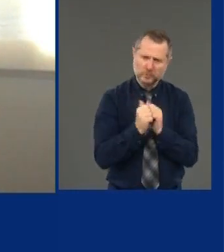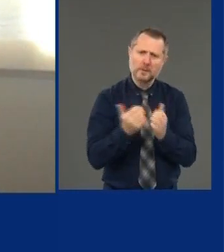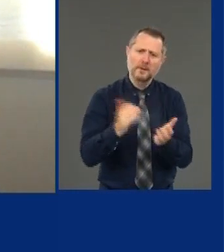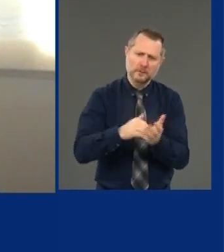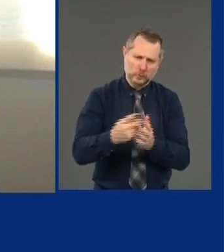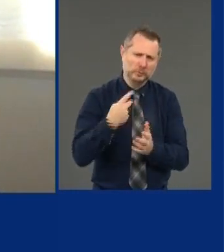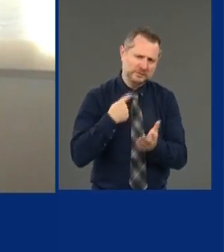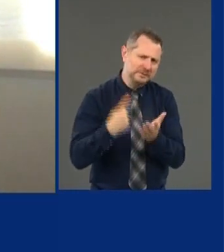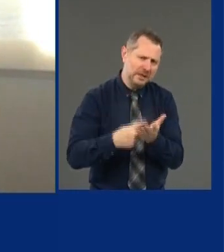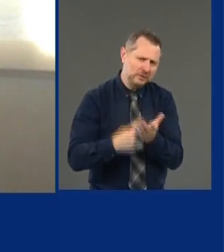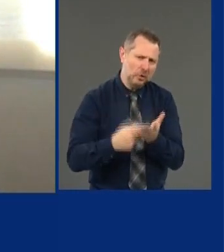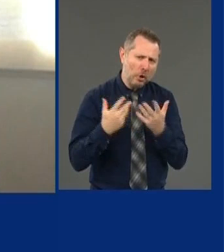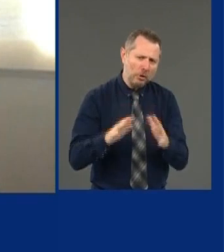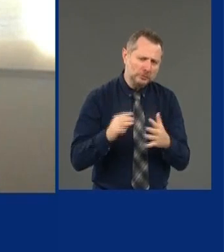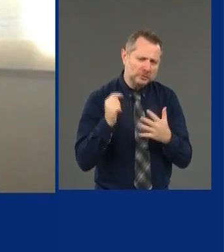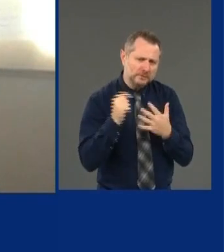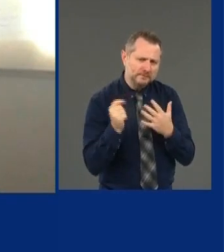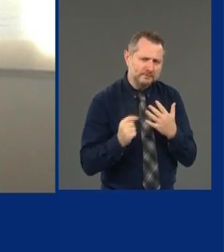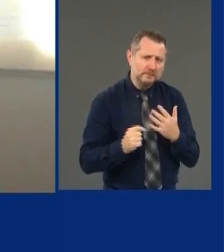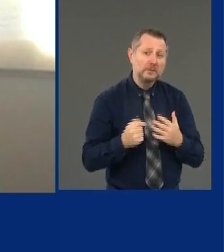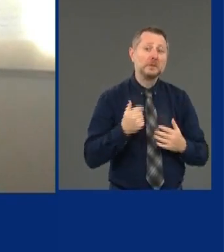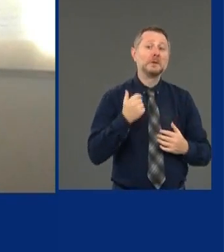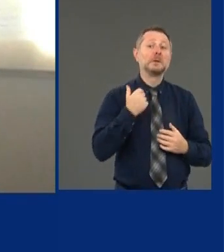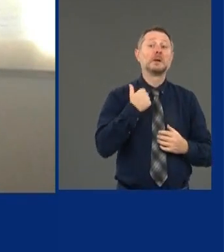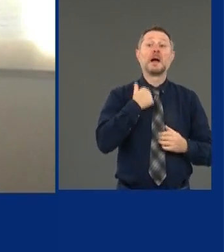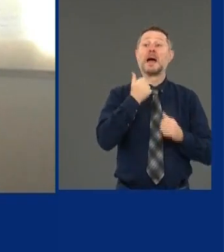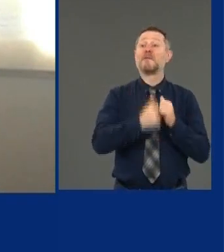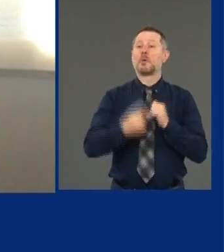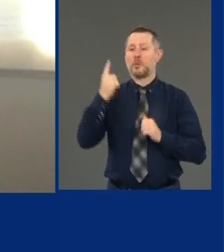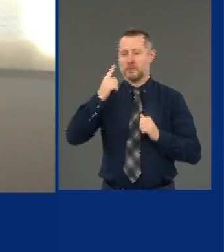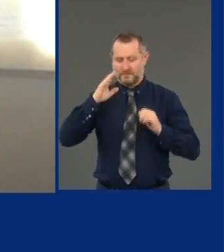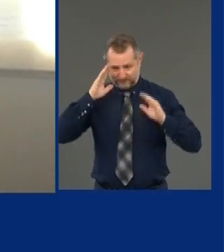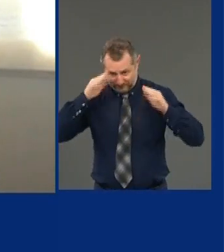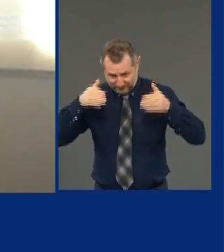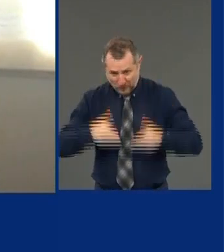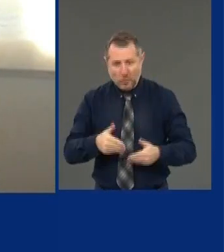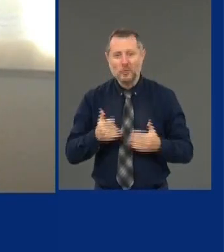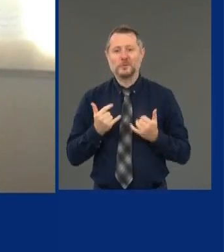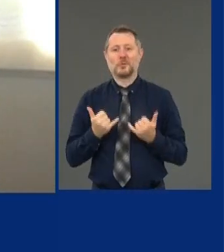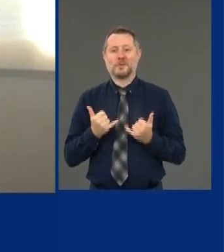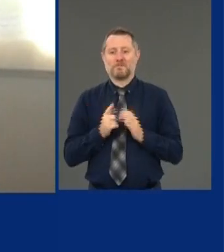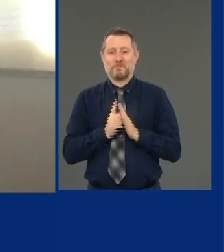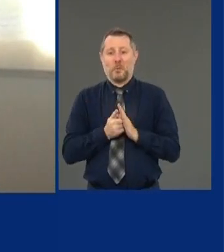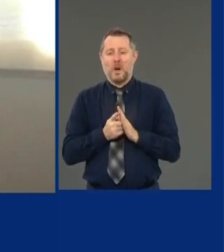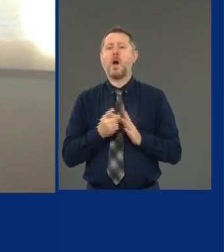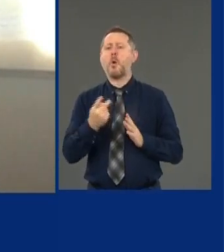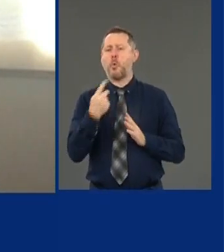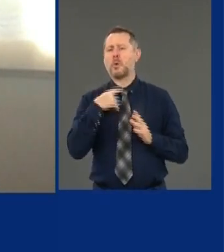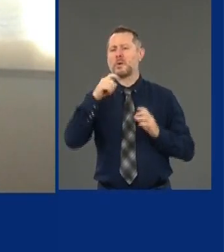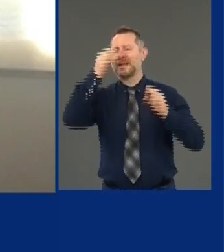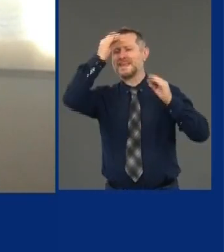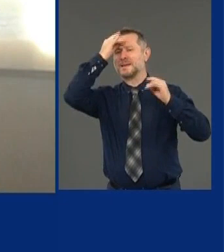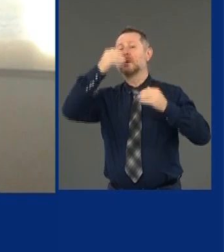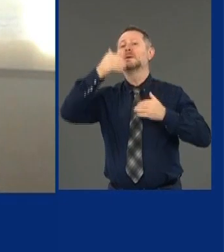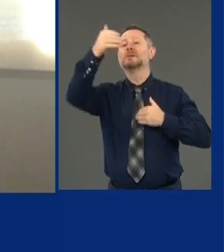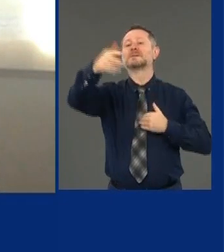WE'RE VERY EXCITED ABOUT THE PARTNERSHIP. SO THANK YOU. WE'LL KEEP GOING. I'M WITH YOU. AS WE DISCUSSED WHEN WE'RE TOGETHER. YOU KNOW, EVERYBODY IS IN THE